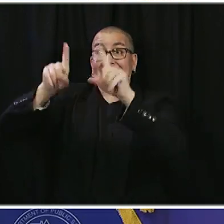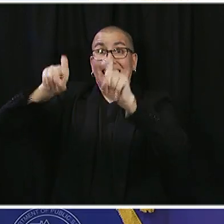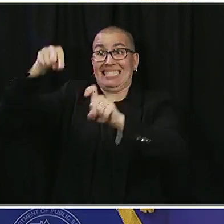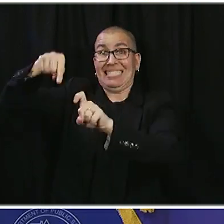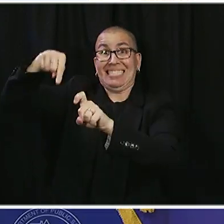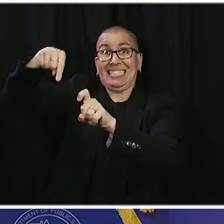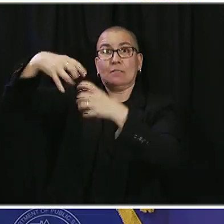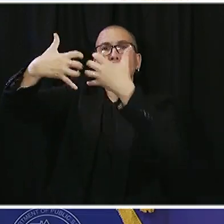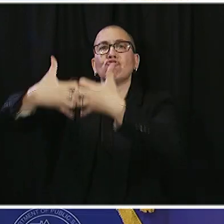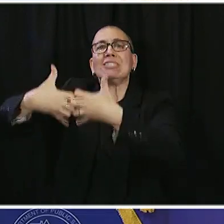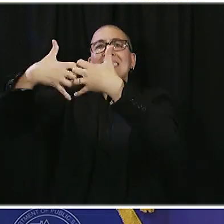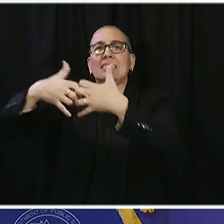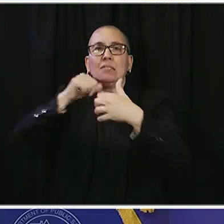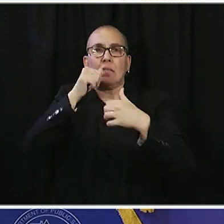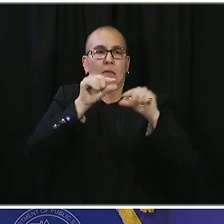YEAH, THE MACHINES THEMSELVES. THAT CAN TEST THOUSANDS.